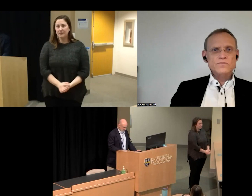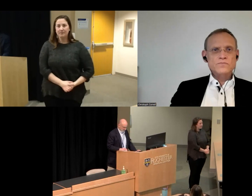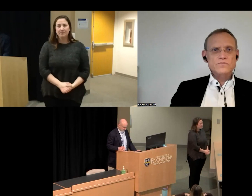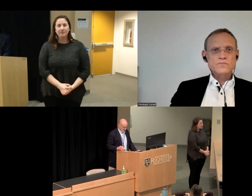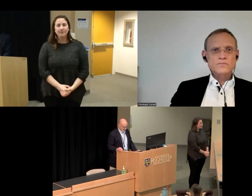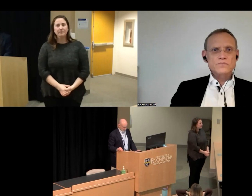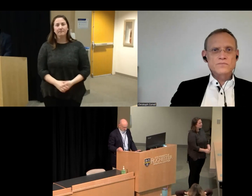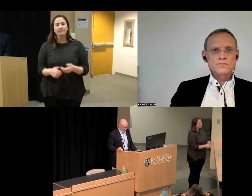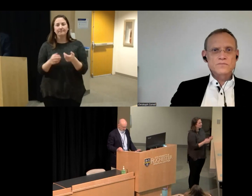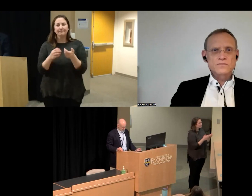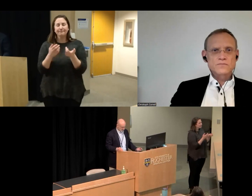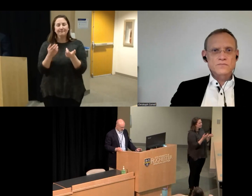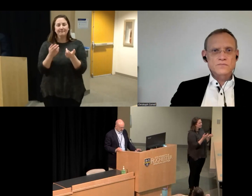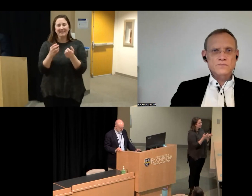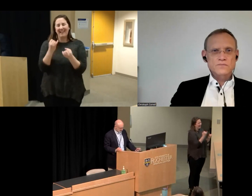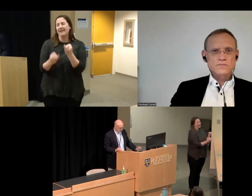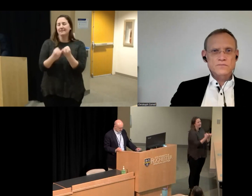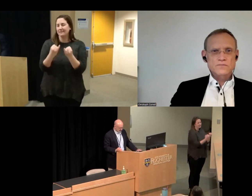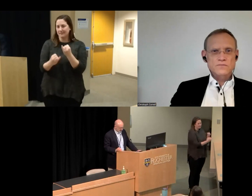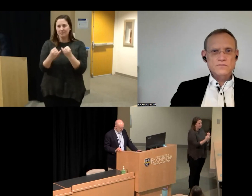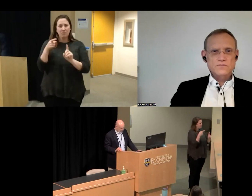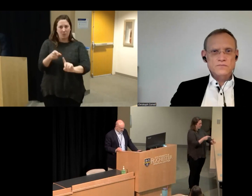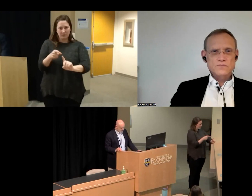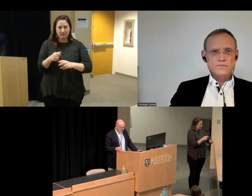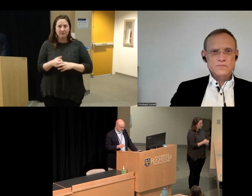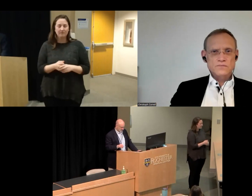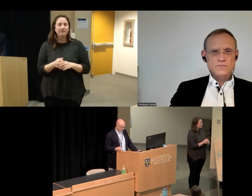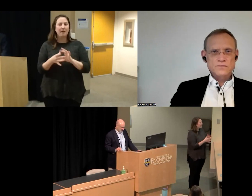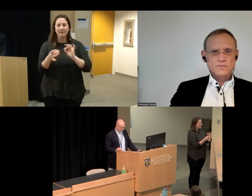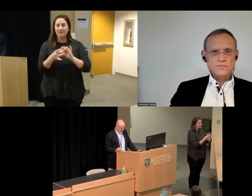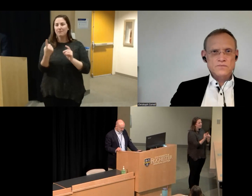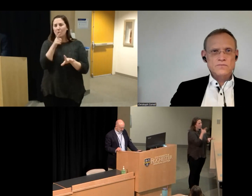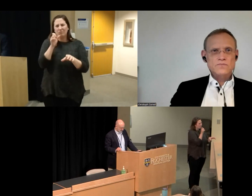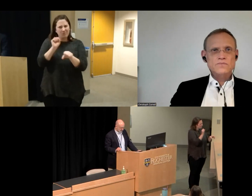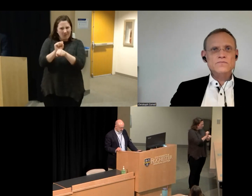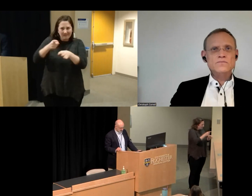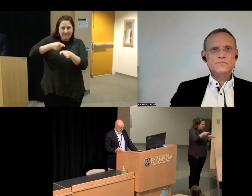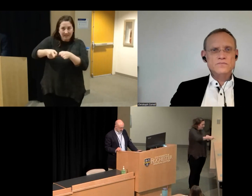Just maybe we'll comment on this one last point from someone who also works in this area. She's saying